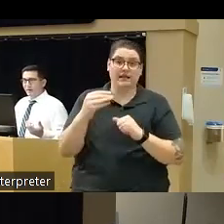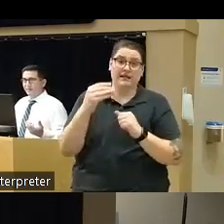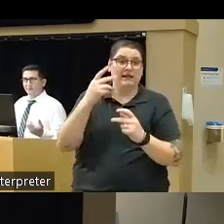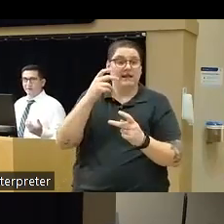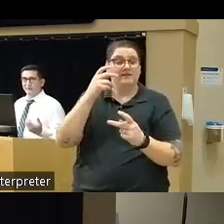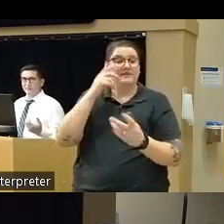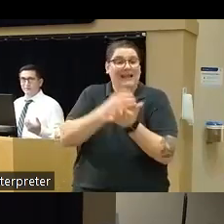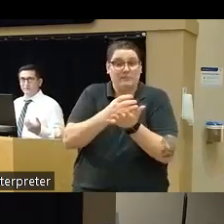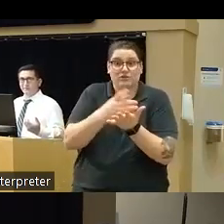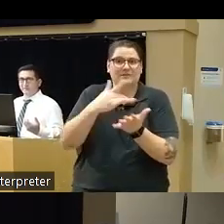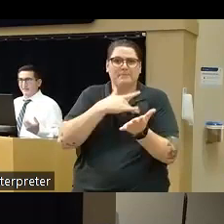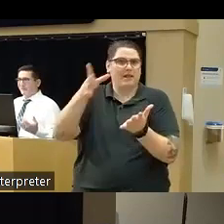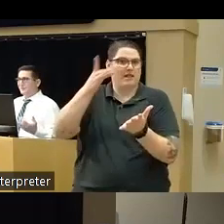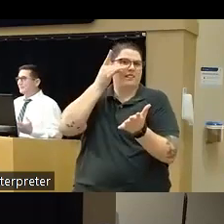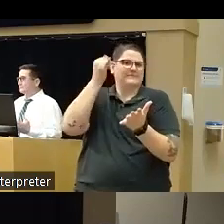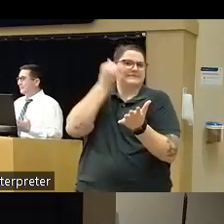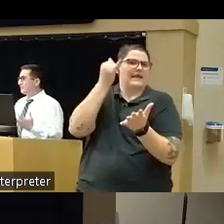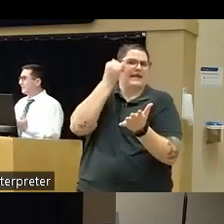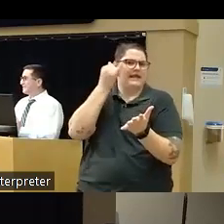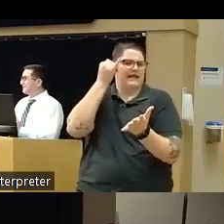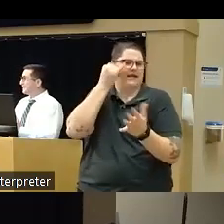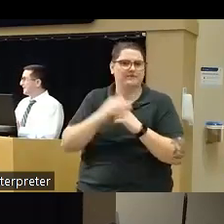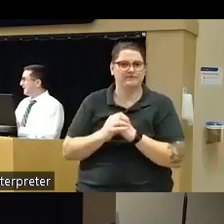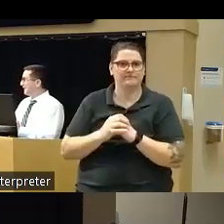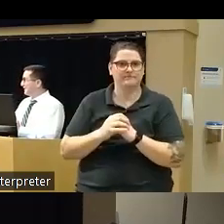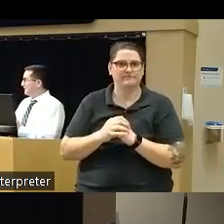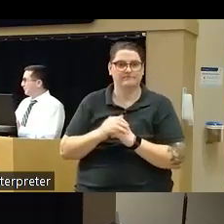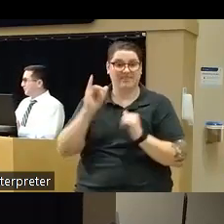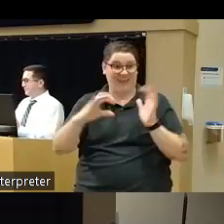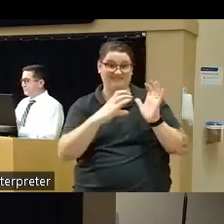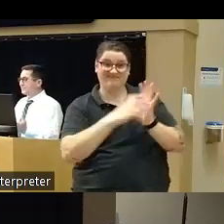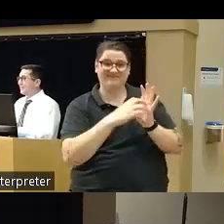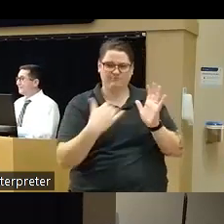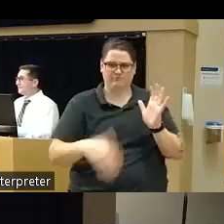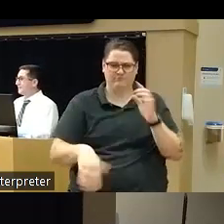a while right and so I mean this is a really uh you know the patient has a lot of insight